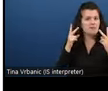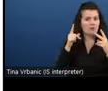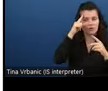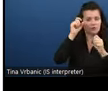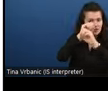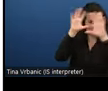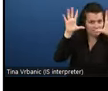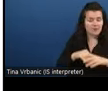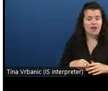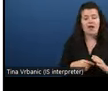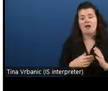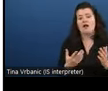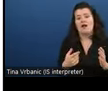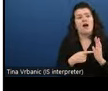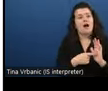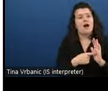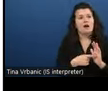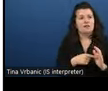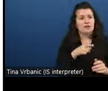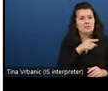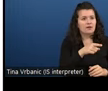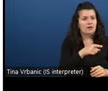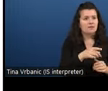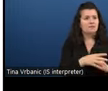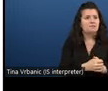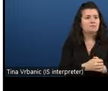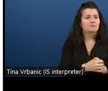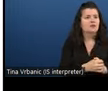doing with the Agile East Africa breweries limited, particularly around farmers